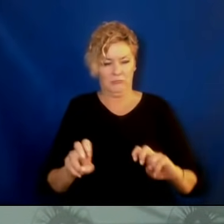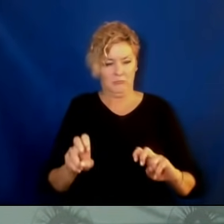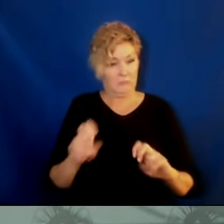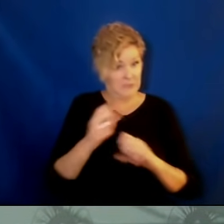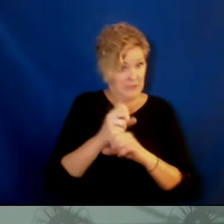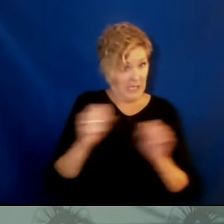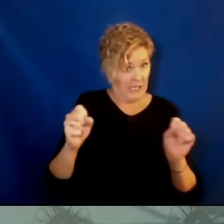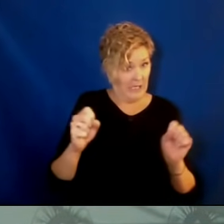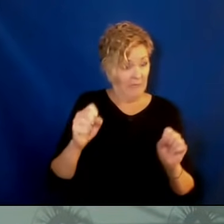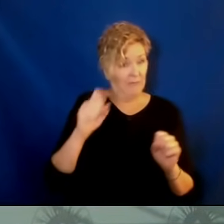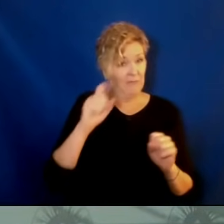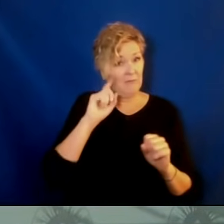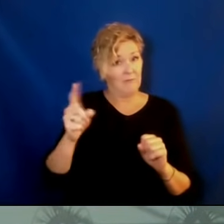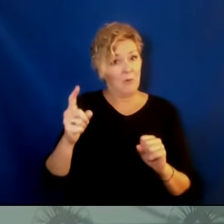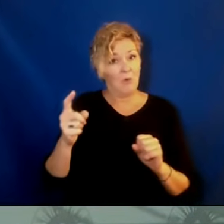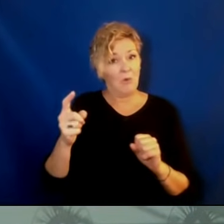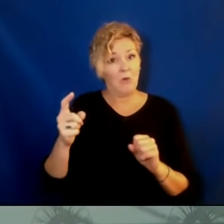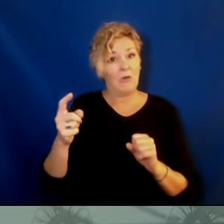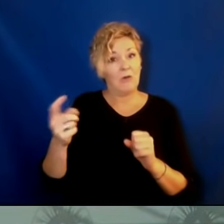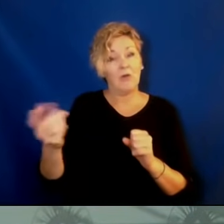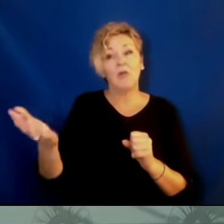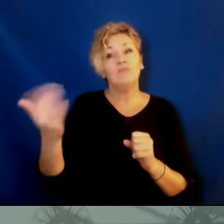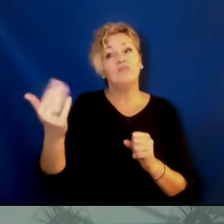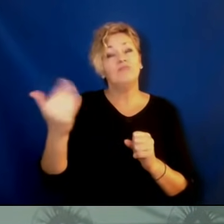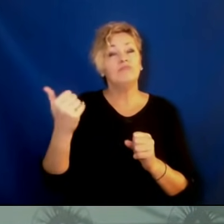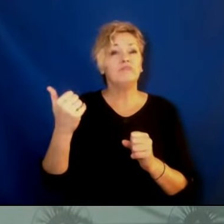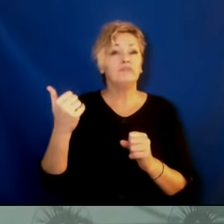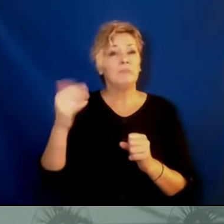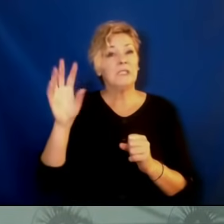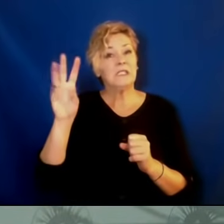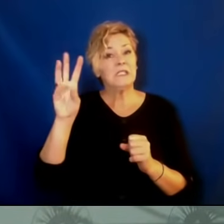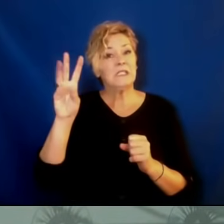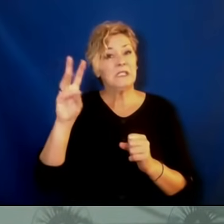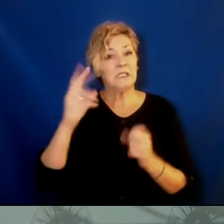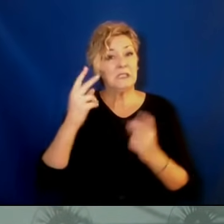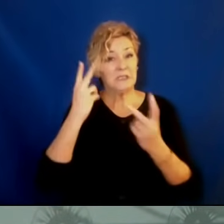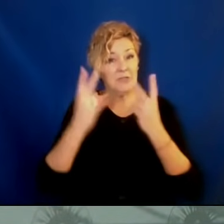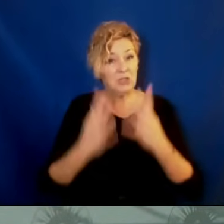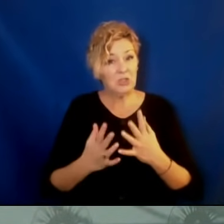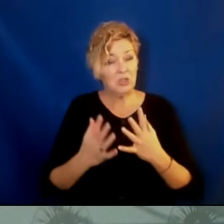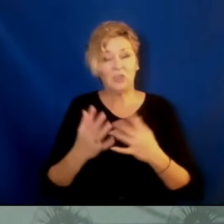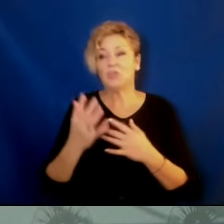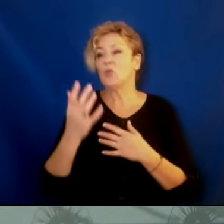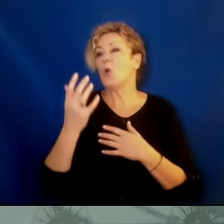public health orders that limit people to 6 people outside of those living in the home and